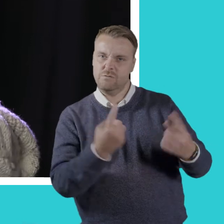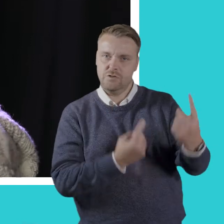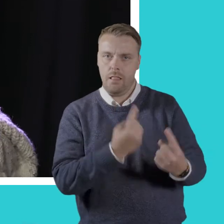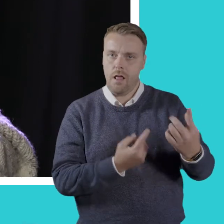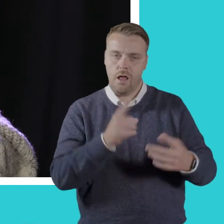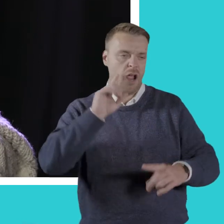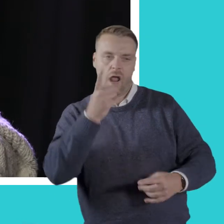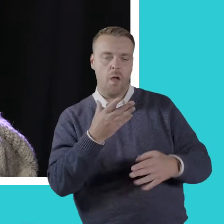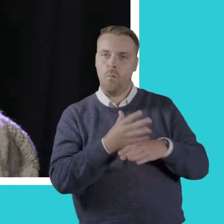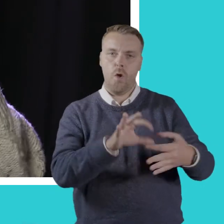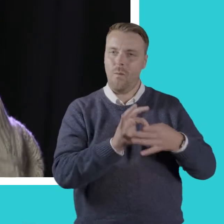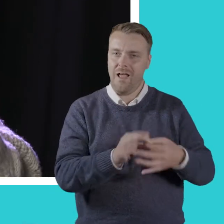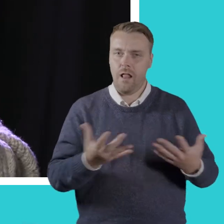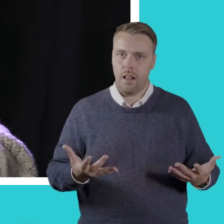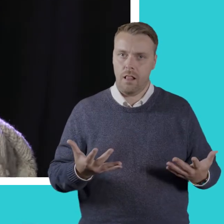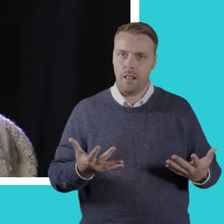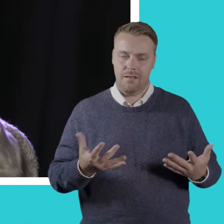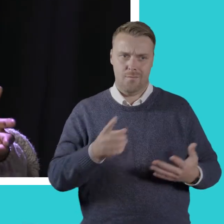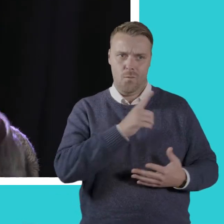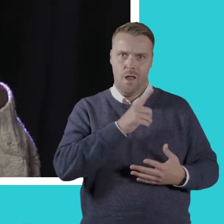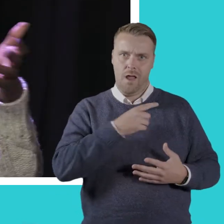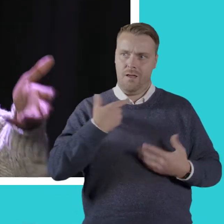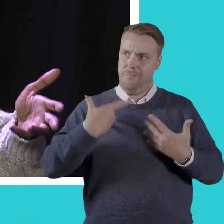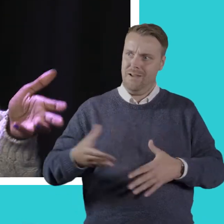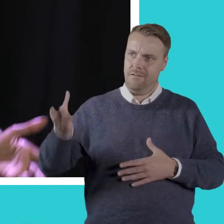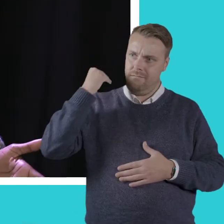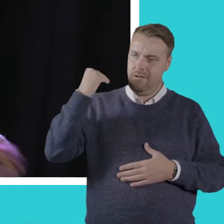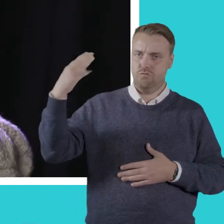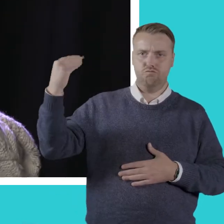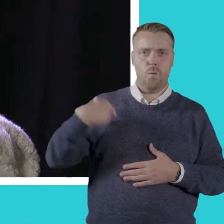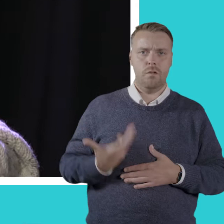that's because women are often told and we get the message and sometimes it is the case that out